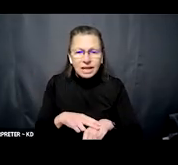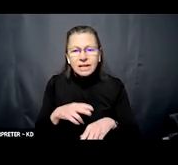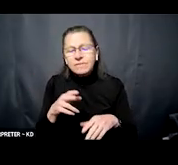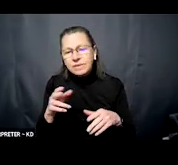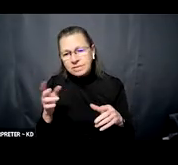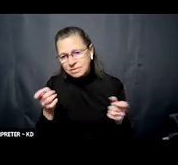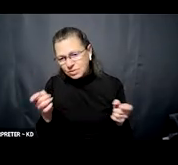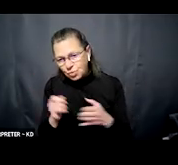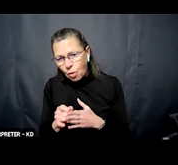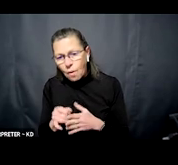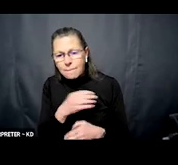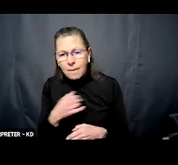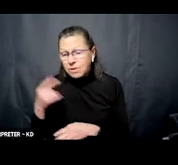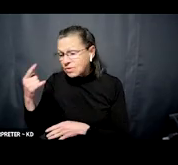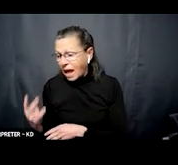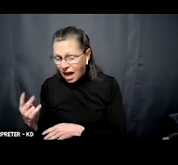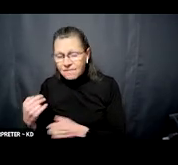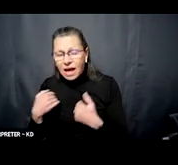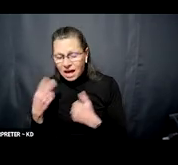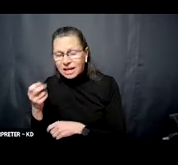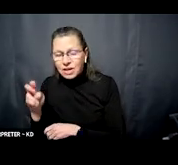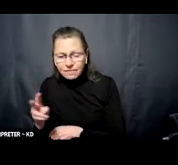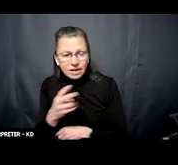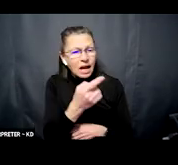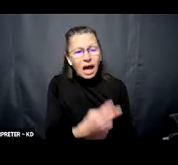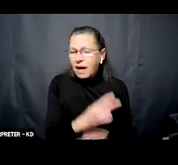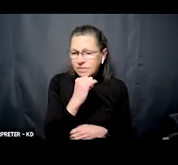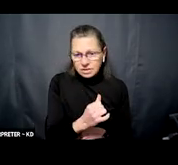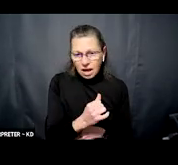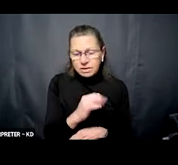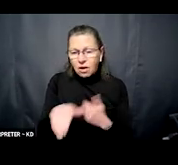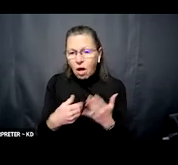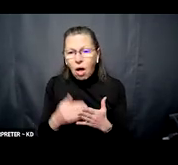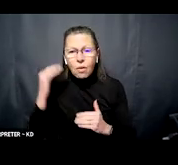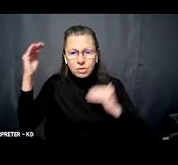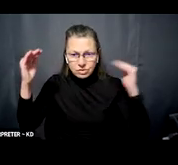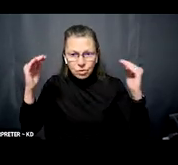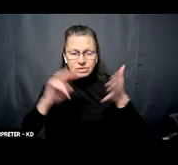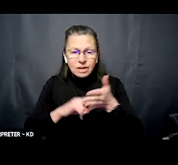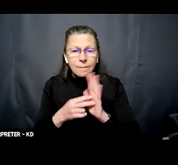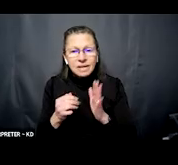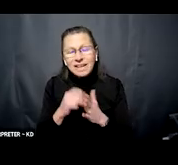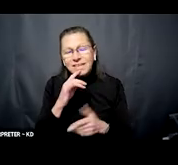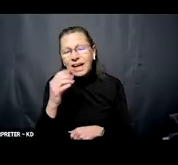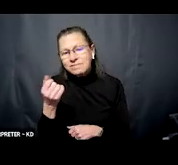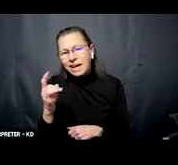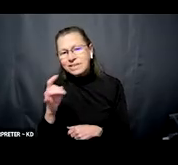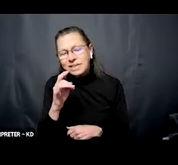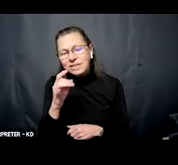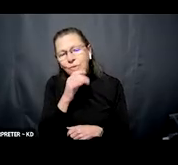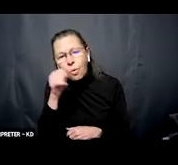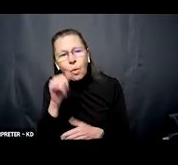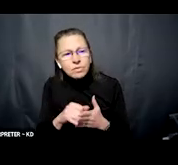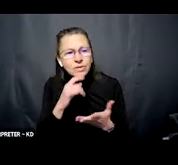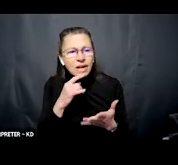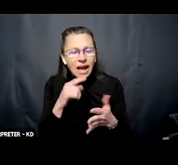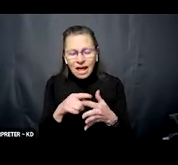HIV and half were not. All were adults, meaning 18 and older. The questions that we explored include: